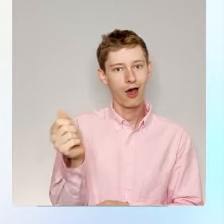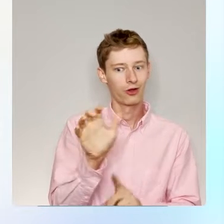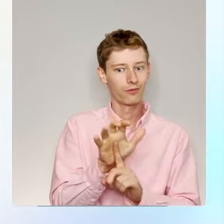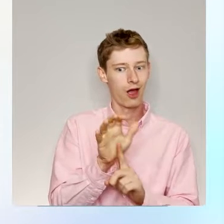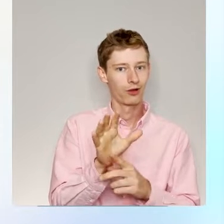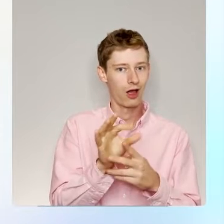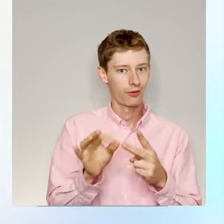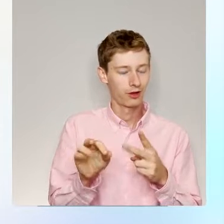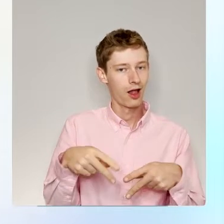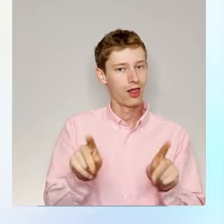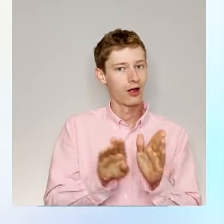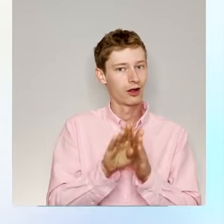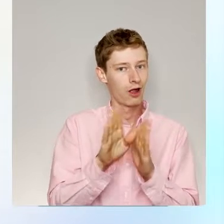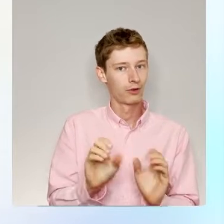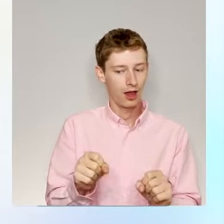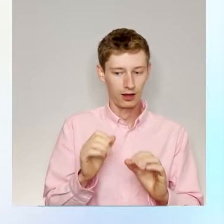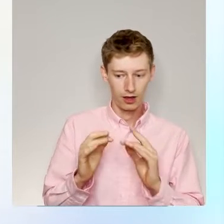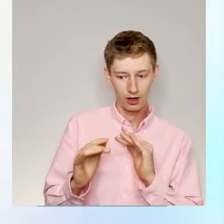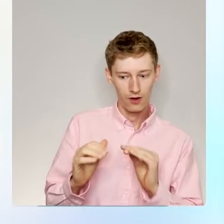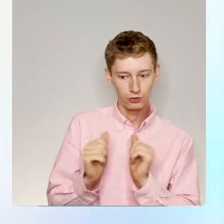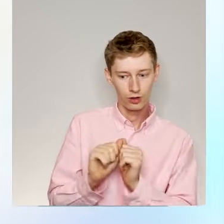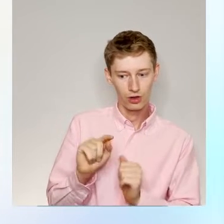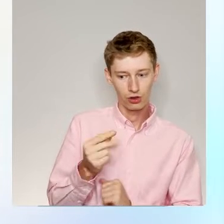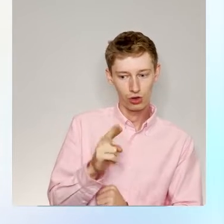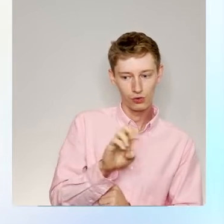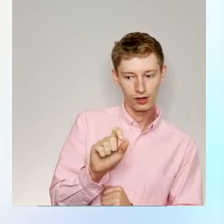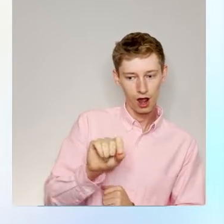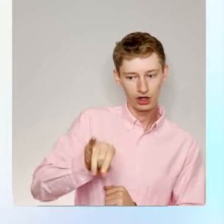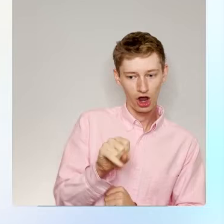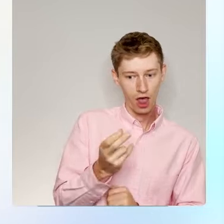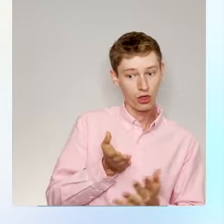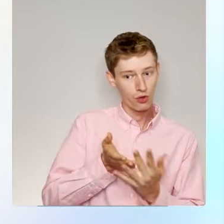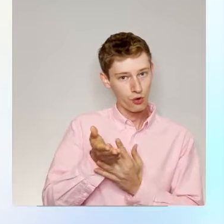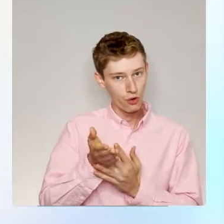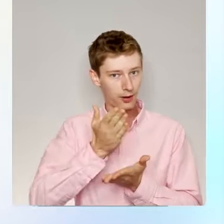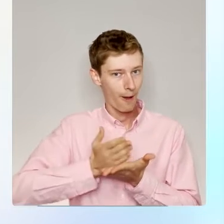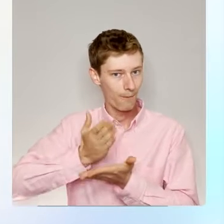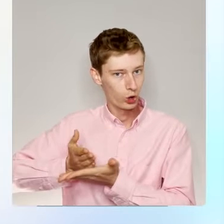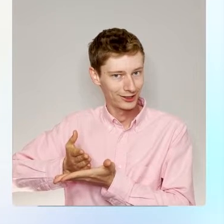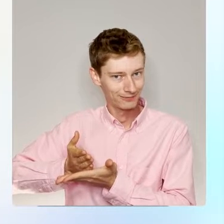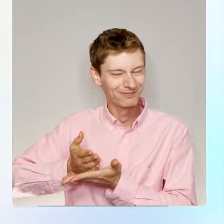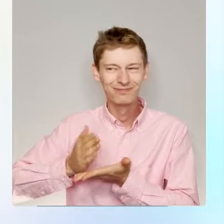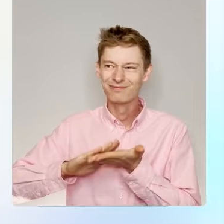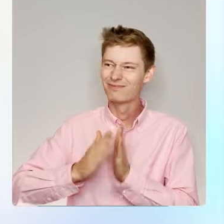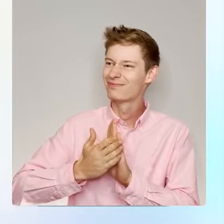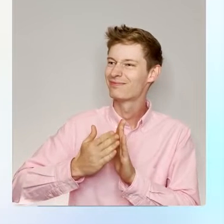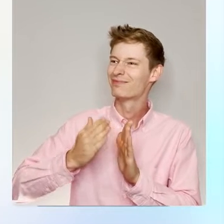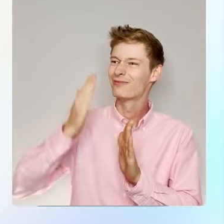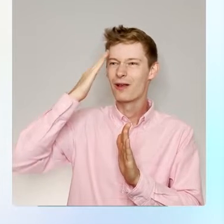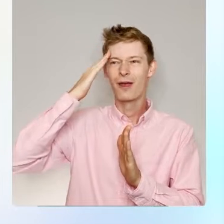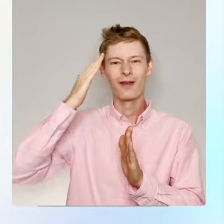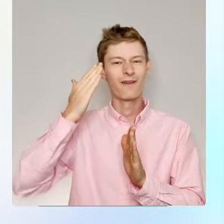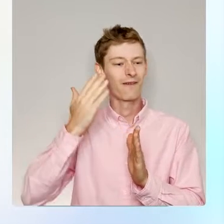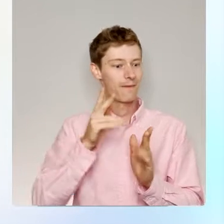This creates a really familiar environment for folks who are already experienced working in React, so they can start authoring 3D web content